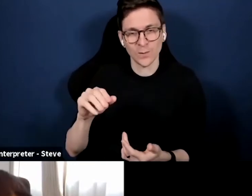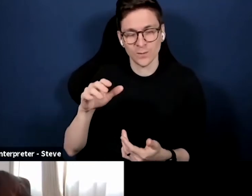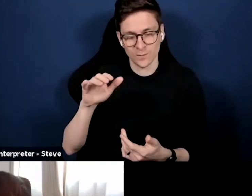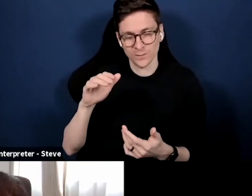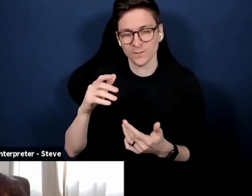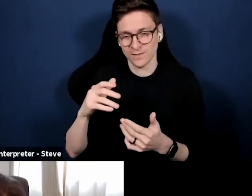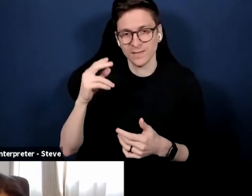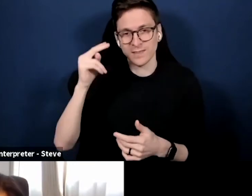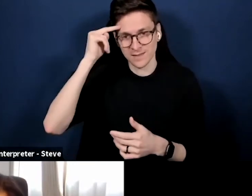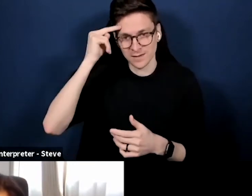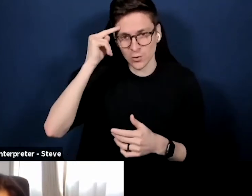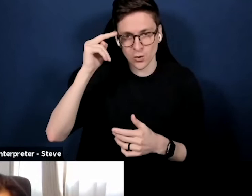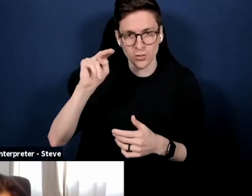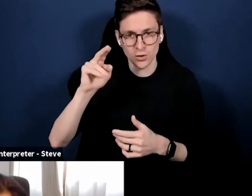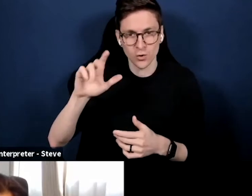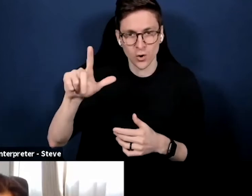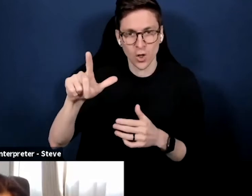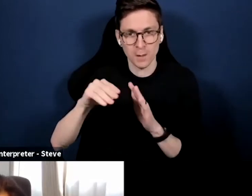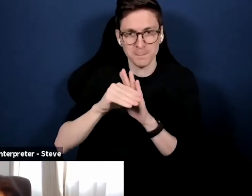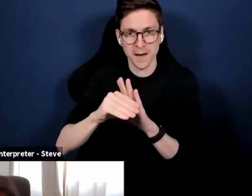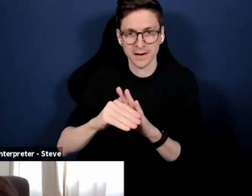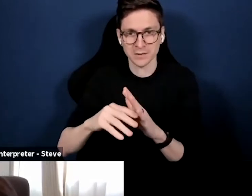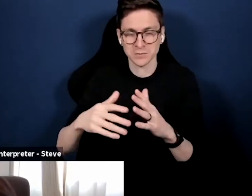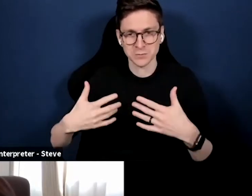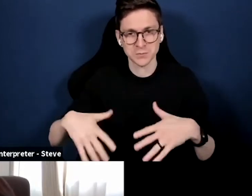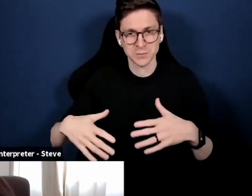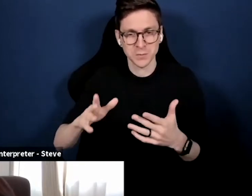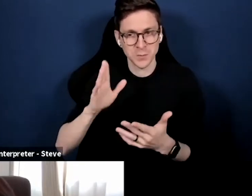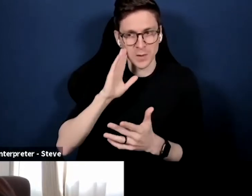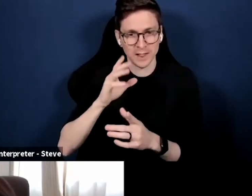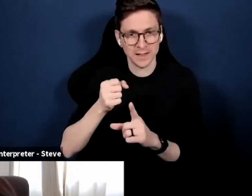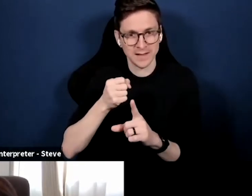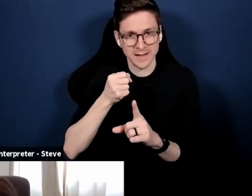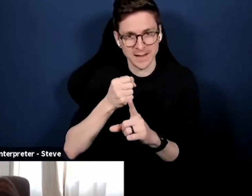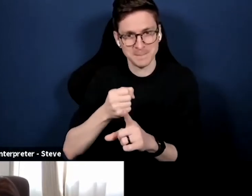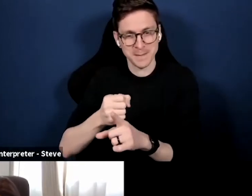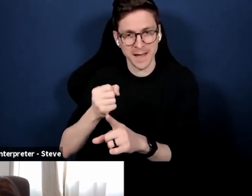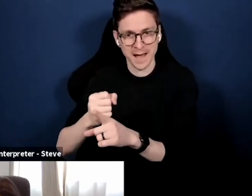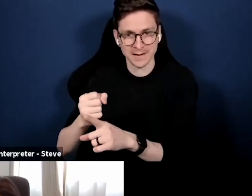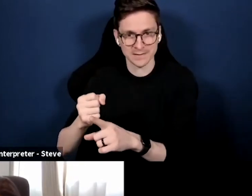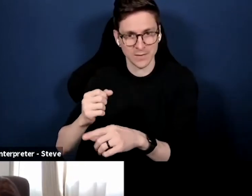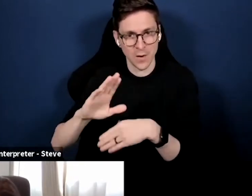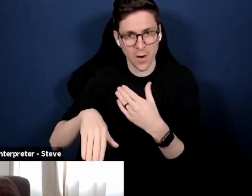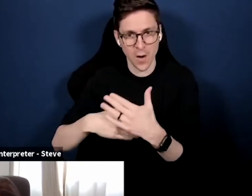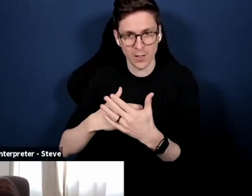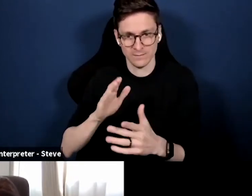which are really you know affecting all the different degrees of freedom of the face i